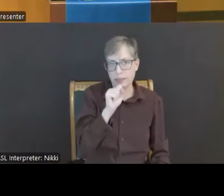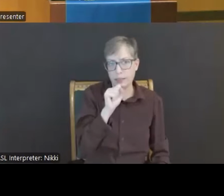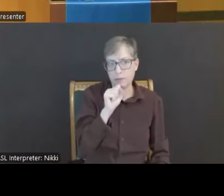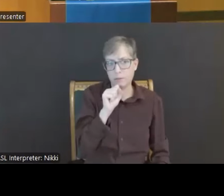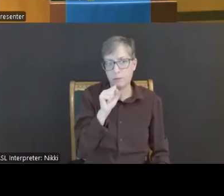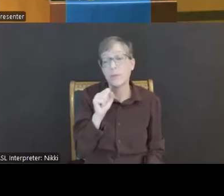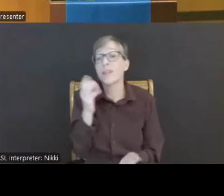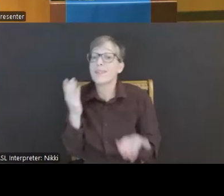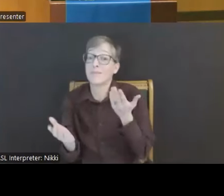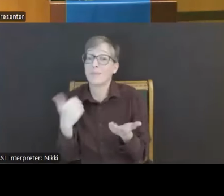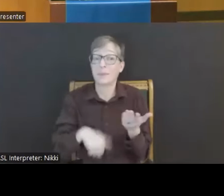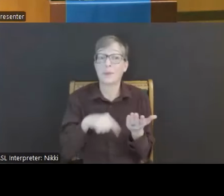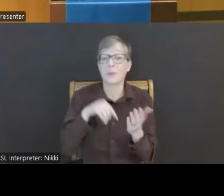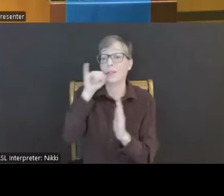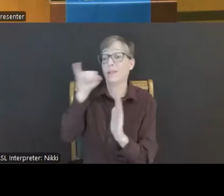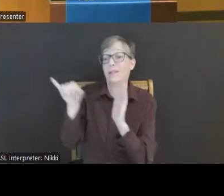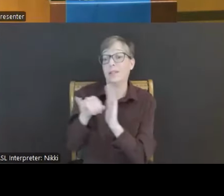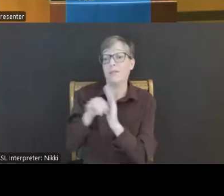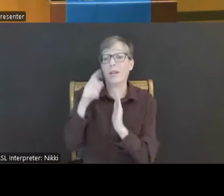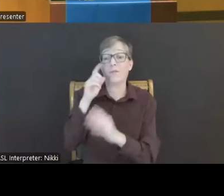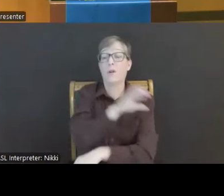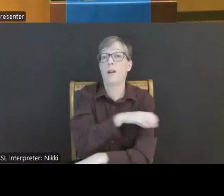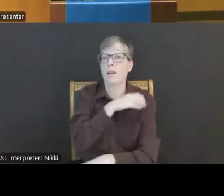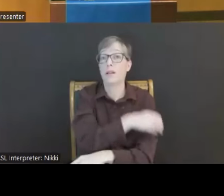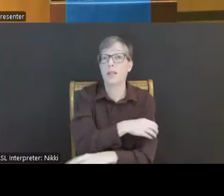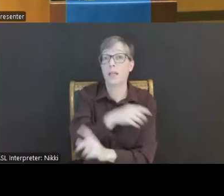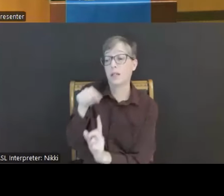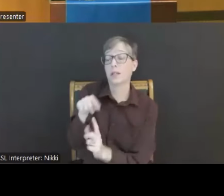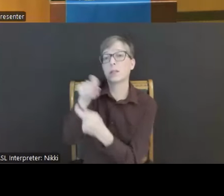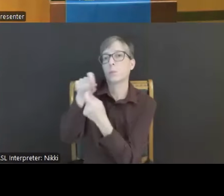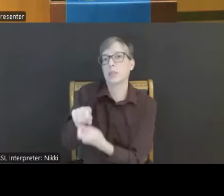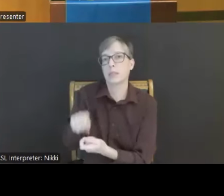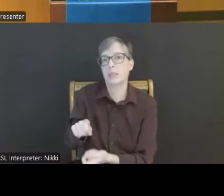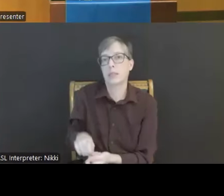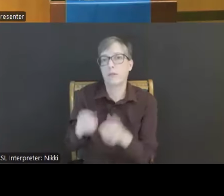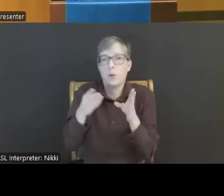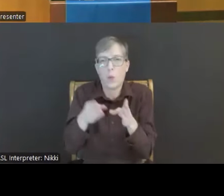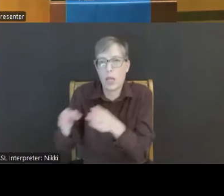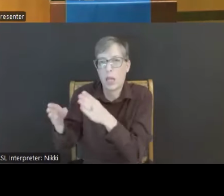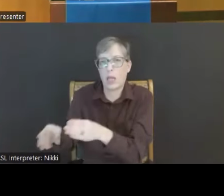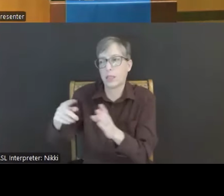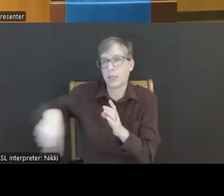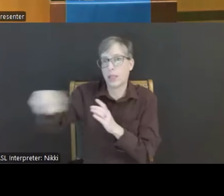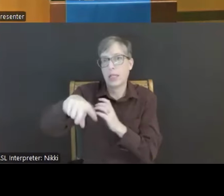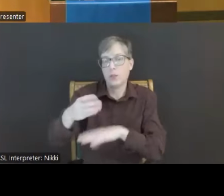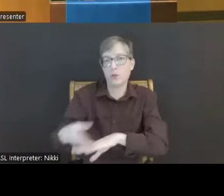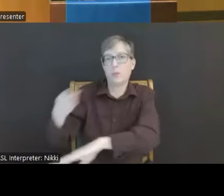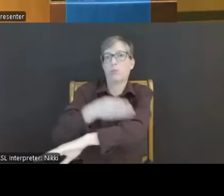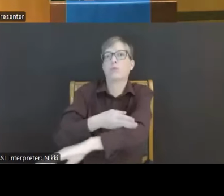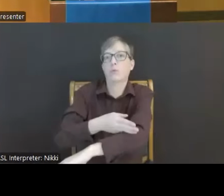are going to be the key Tools in which we continue to improve to really highlight the importance of